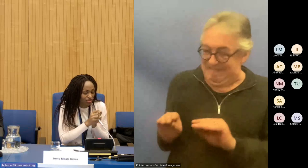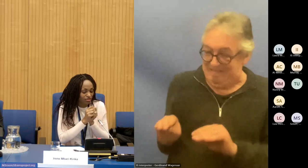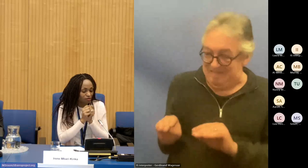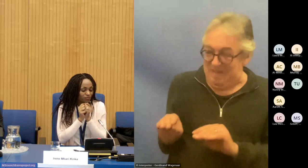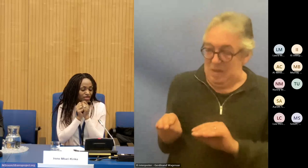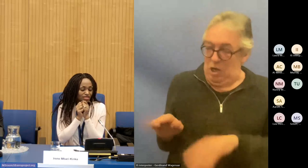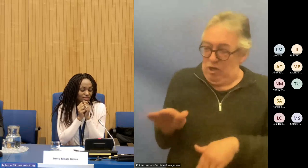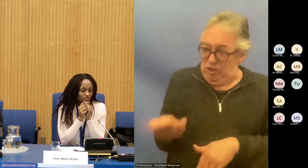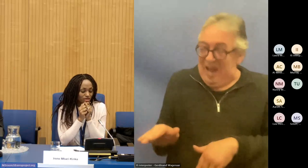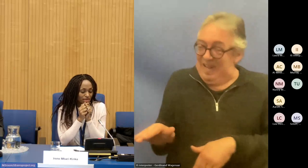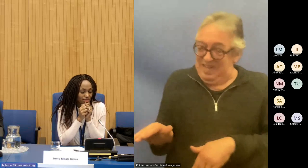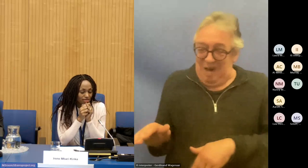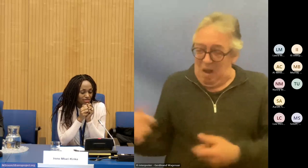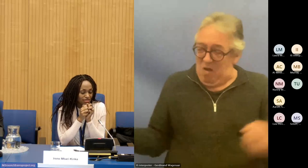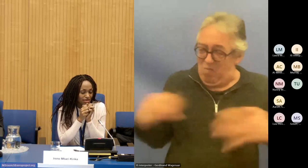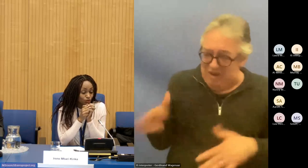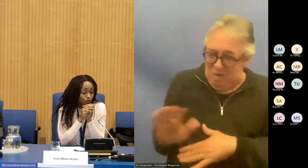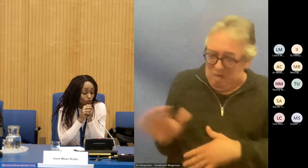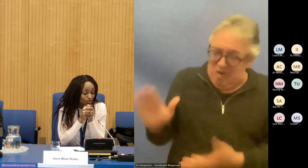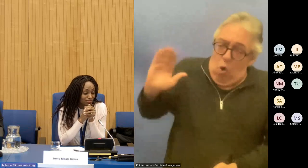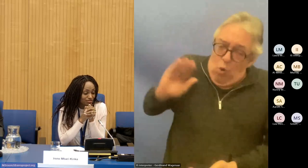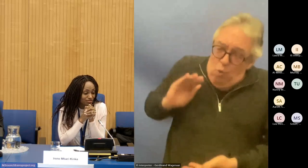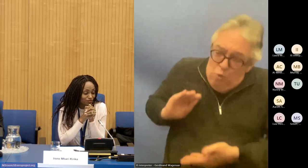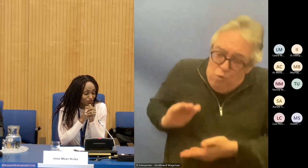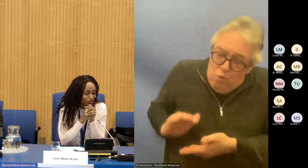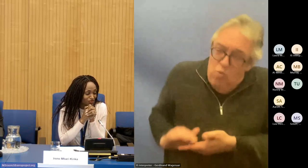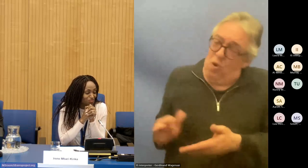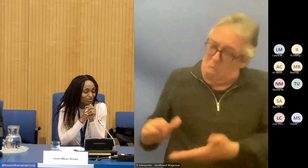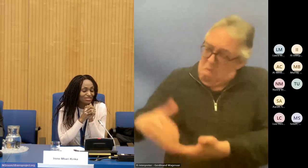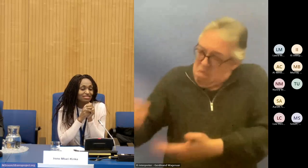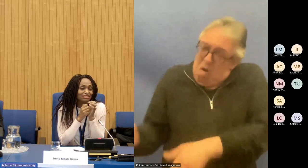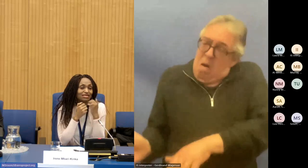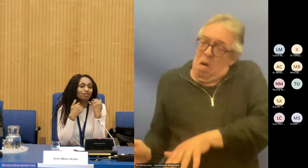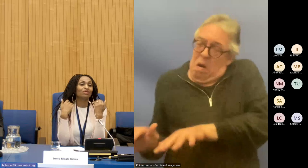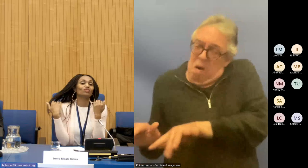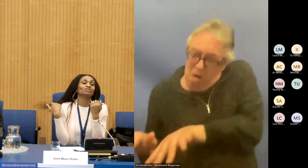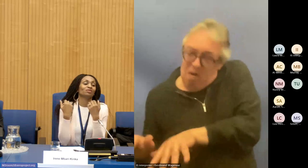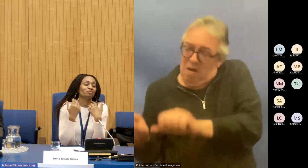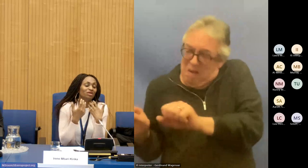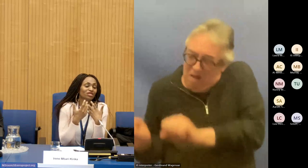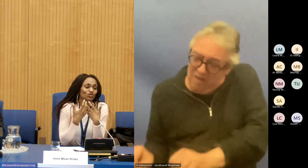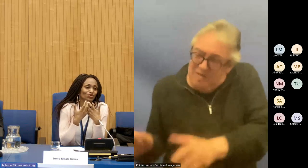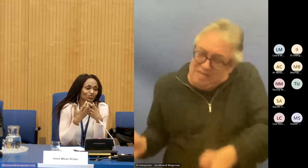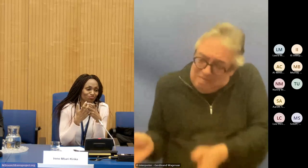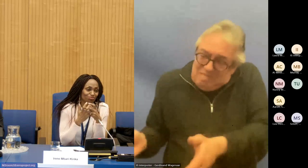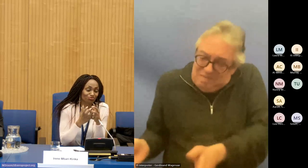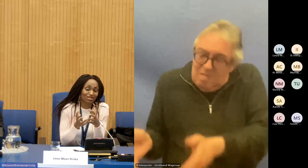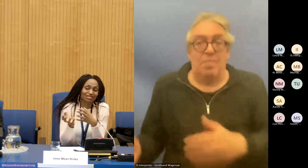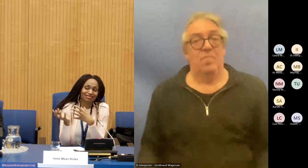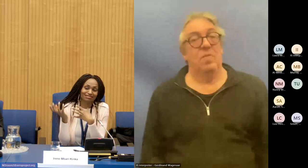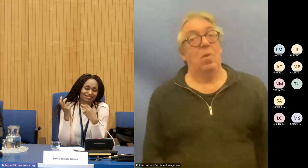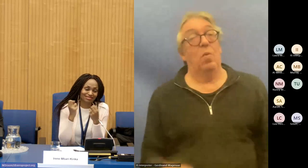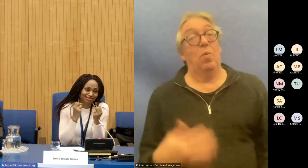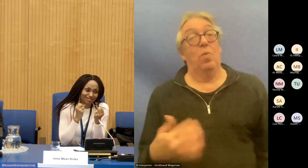child. Something that I know is very important, is about making sure that we are providing this